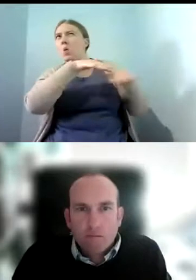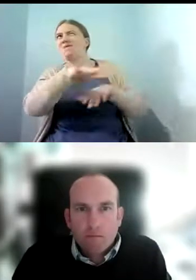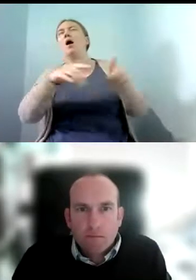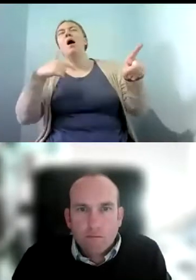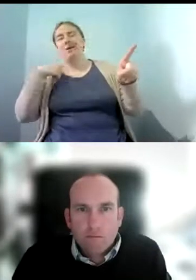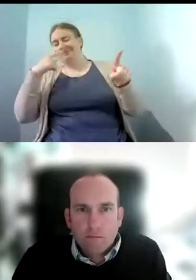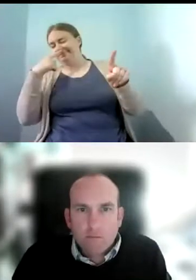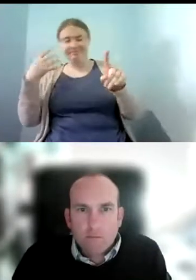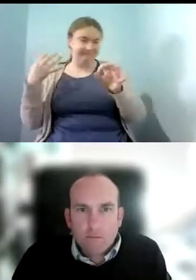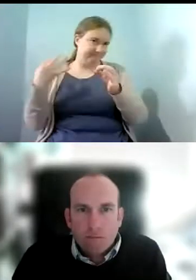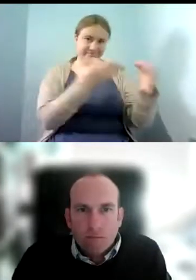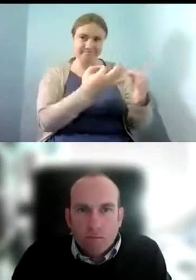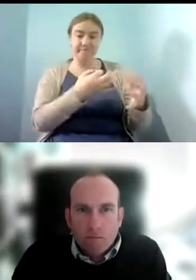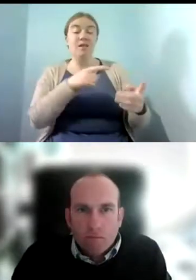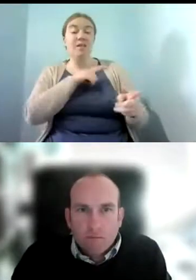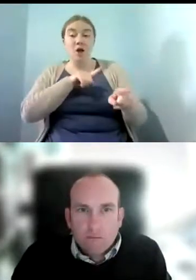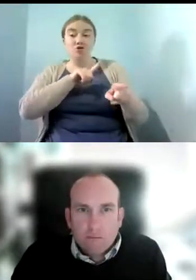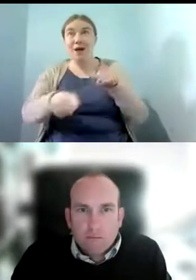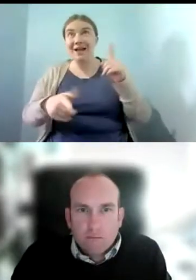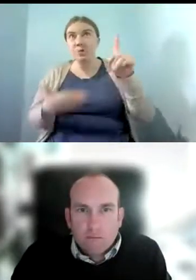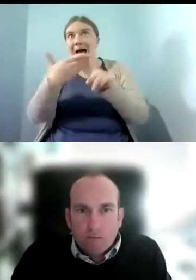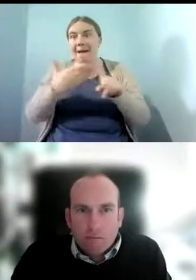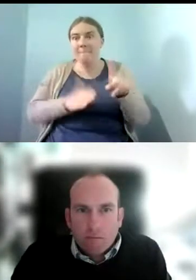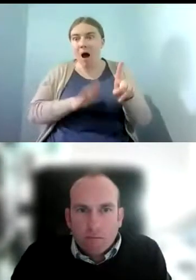they head for because they're trying to head upstream so they can feel the current coming